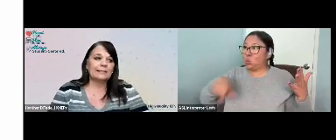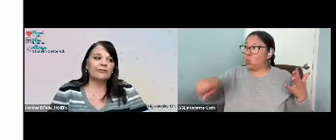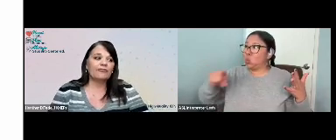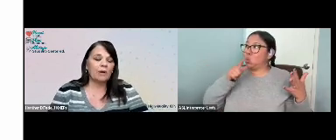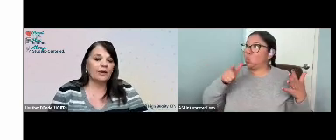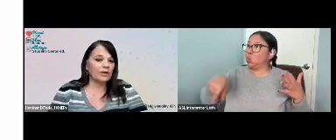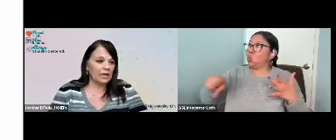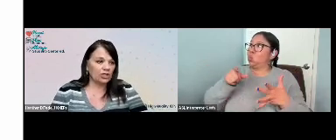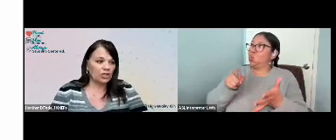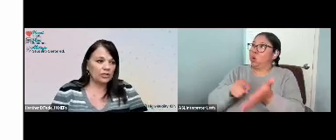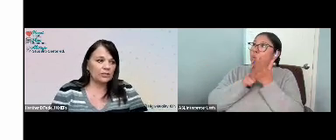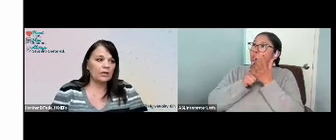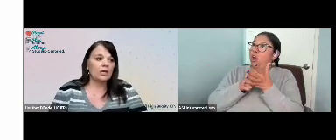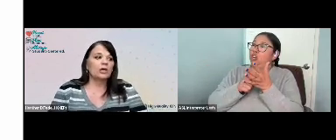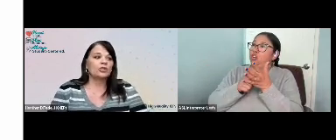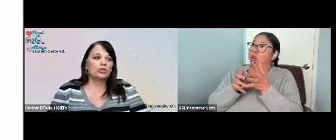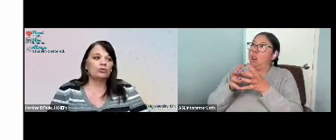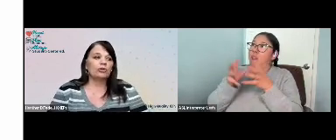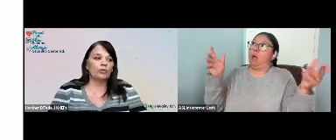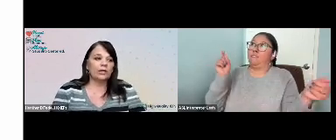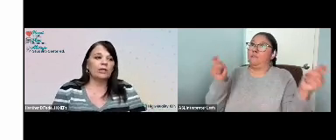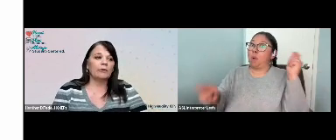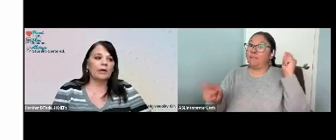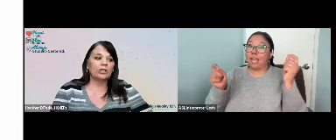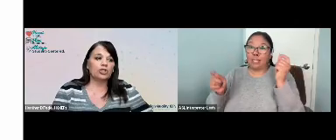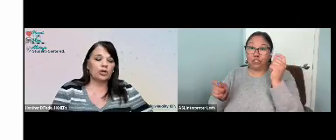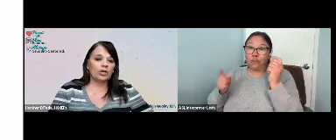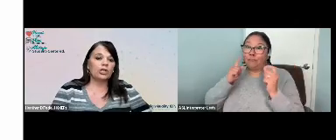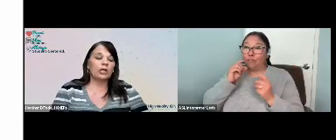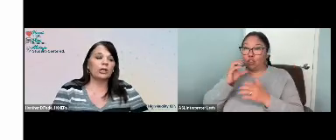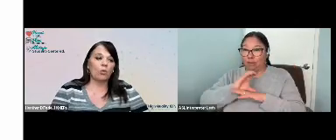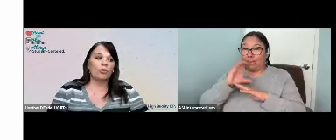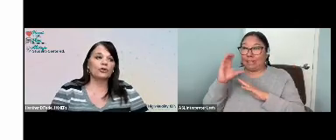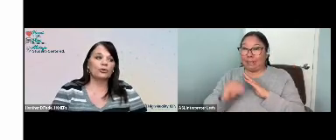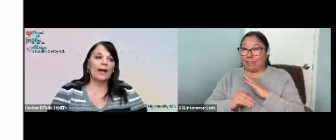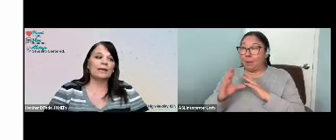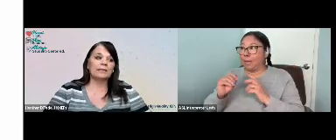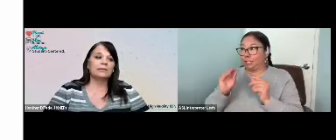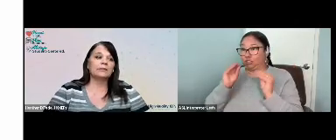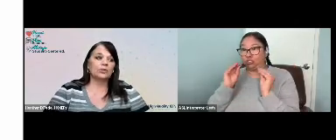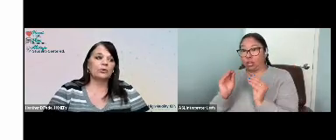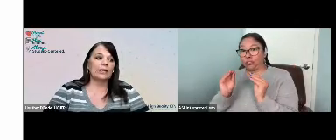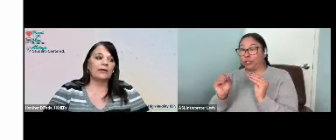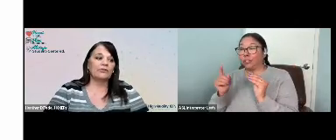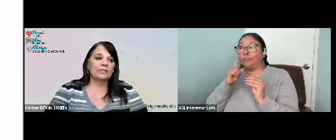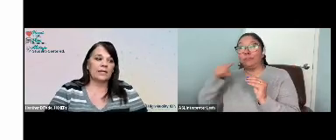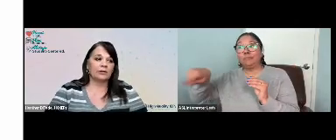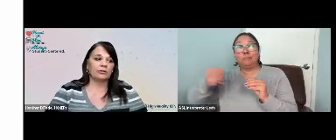extensive modifications to the curriculum and instruction in order to access those grade level